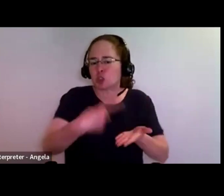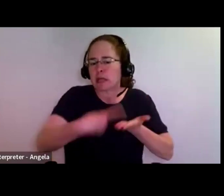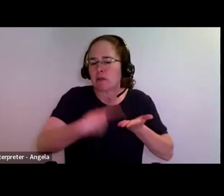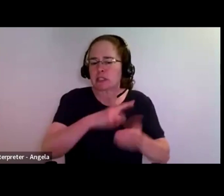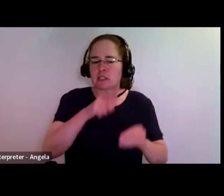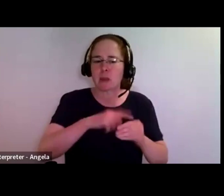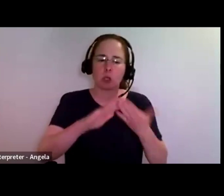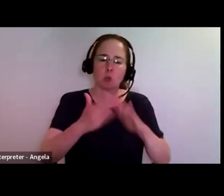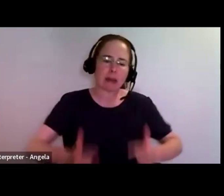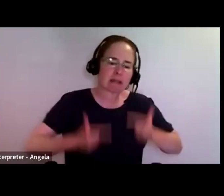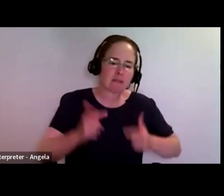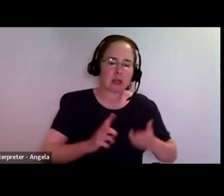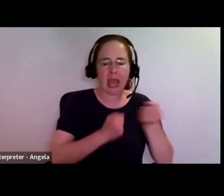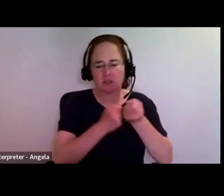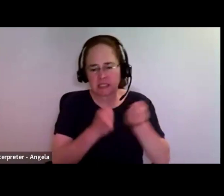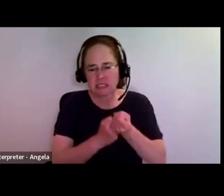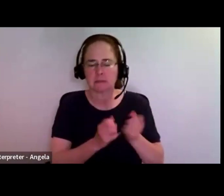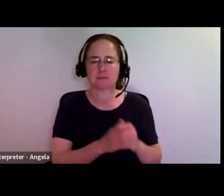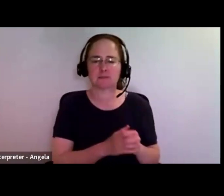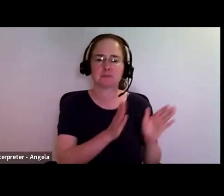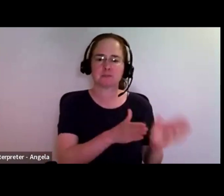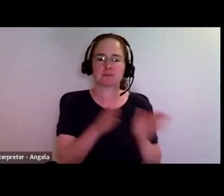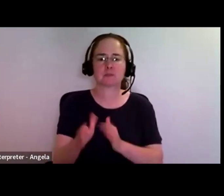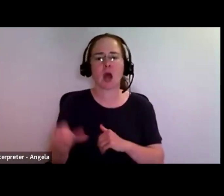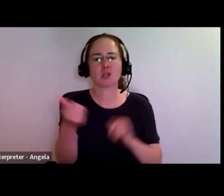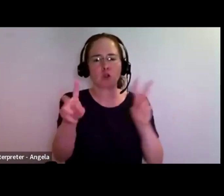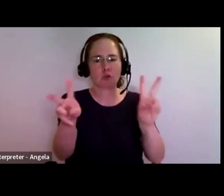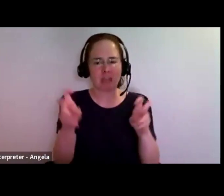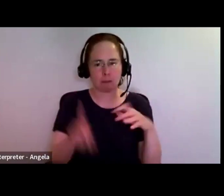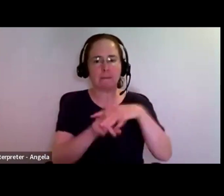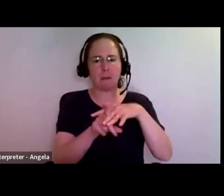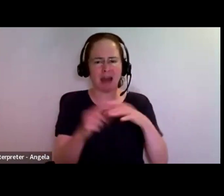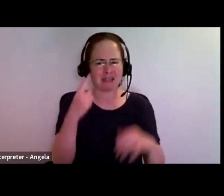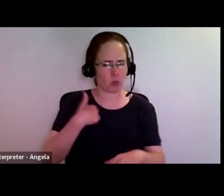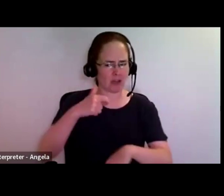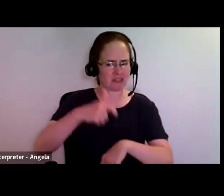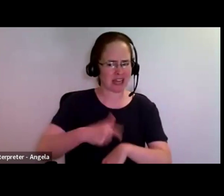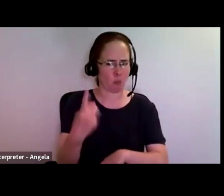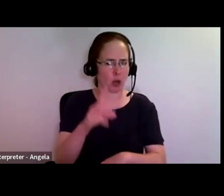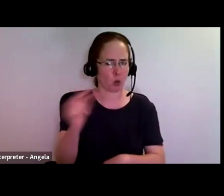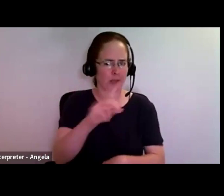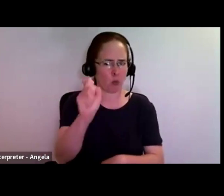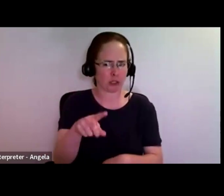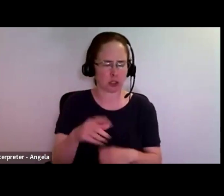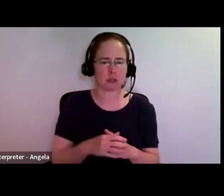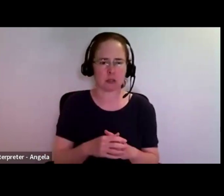living, advocacy. And then there was a theme that came up. And I think we have time for one quick question. And this is a question